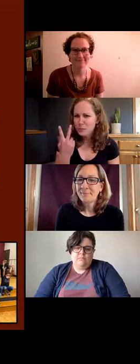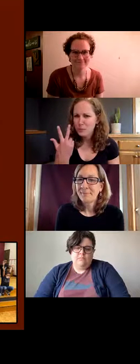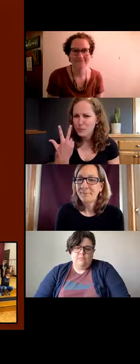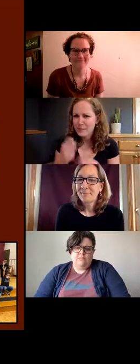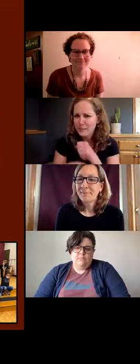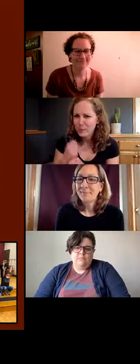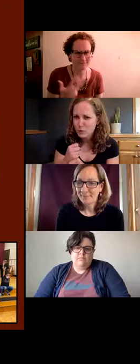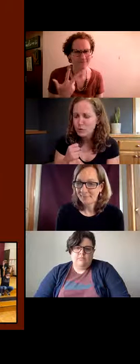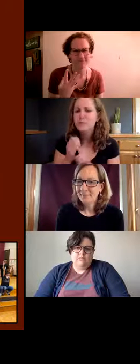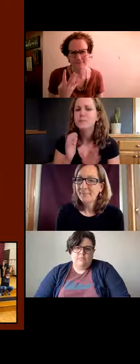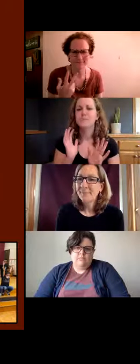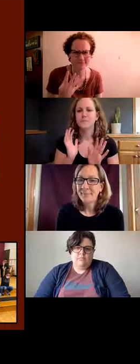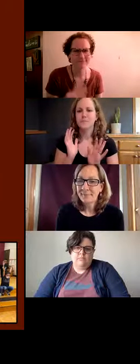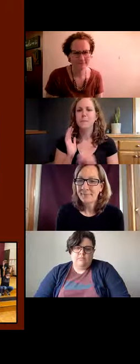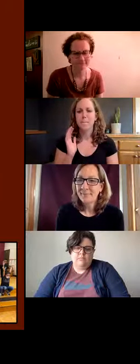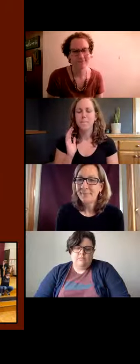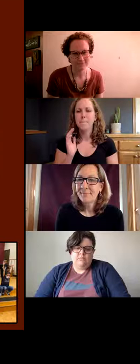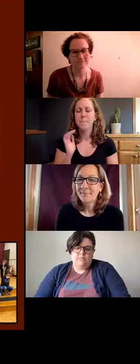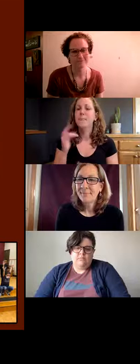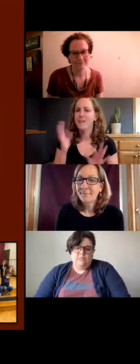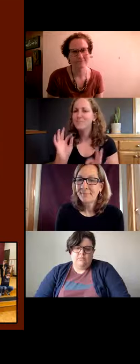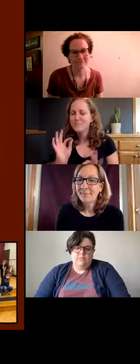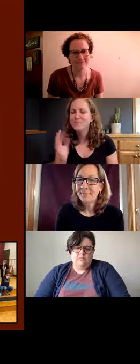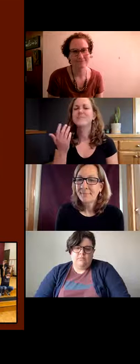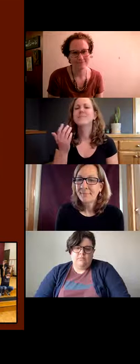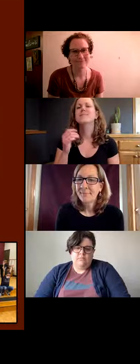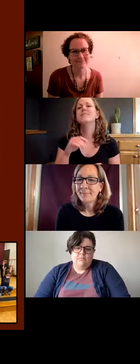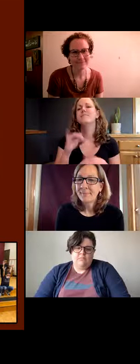do that for the last two or three years, in working with the book fair.